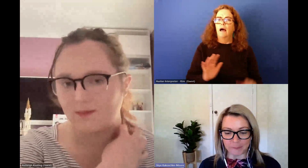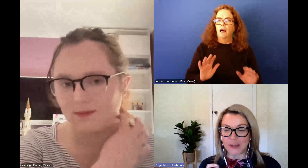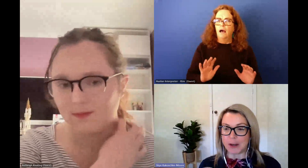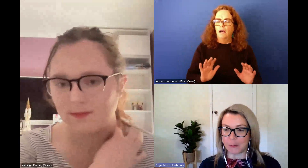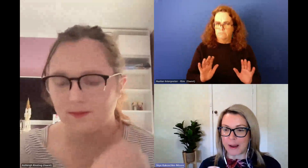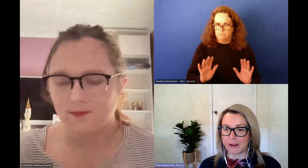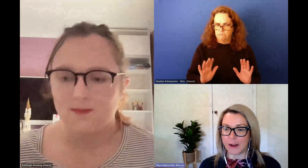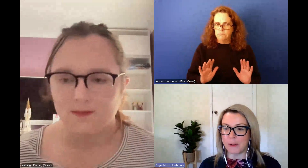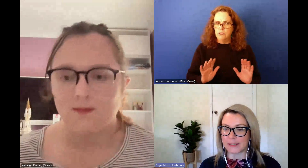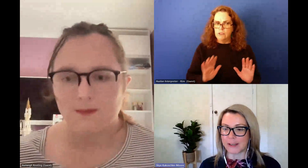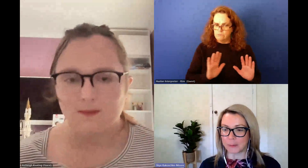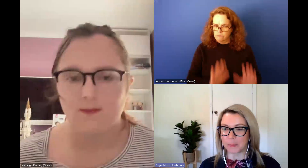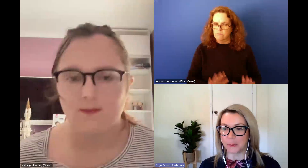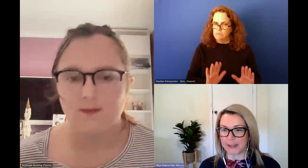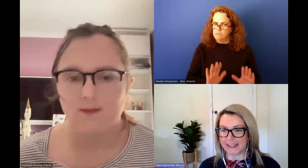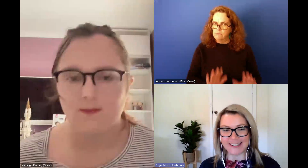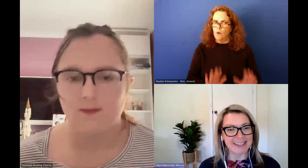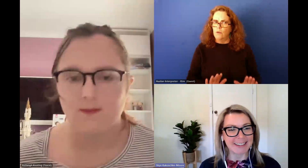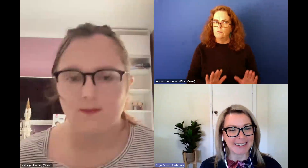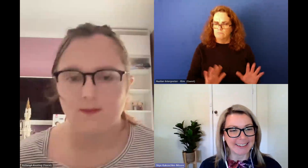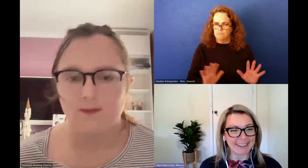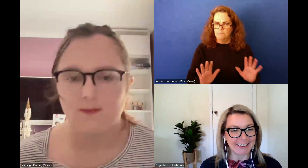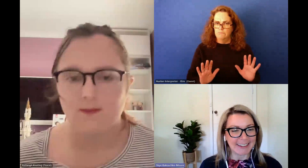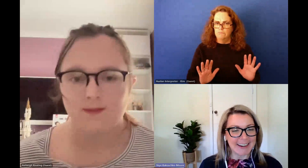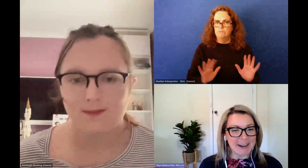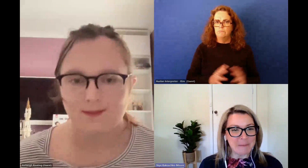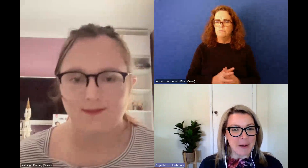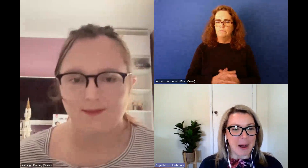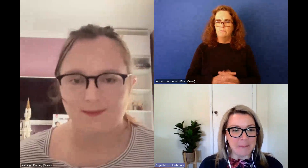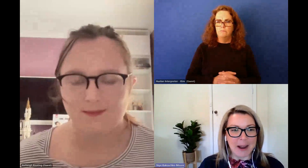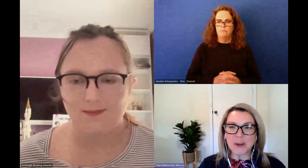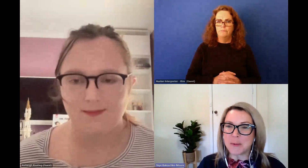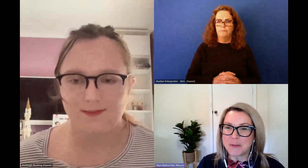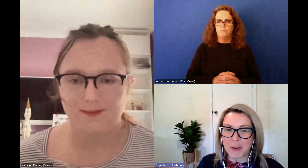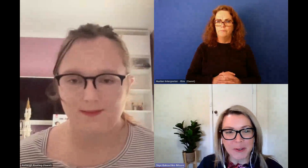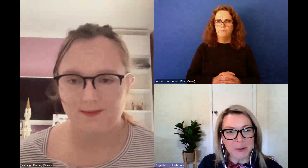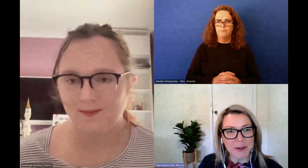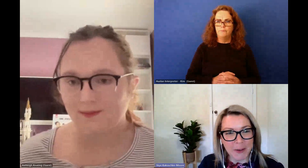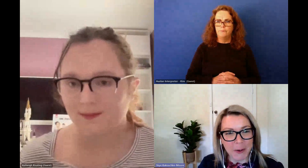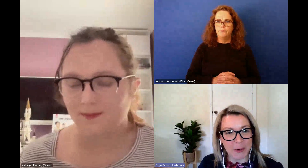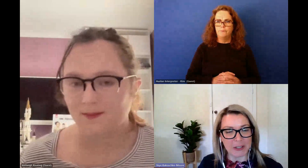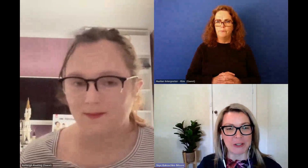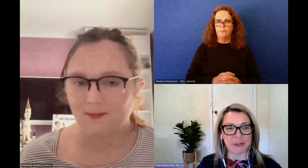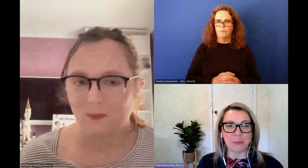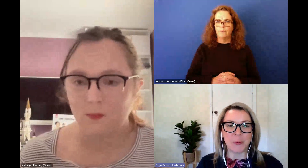hear about amongst their employees. I'm now going to move on to another question